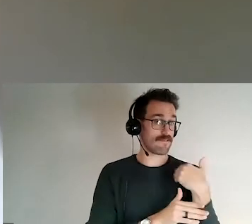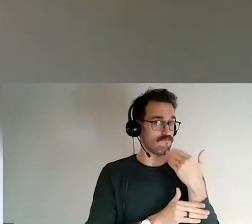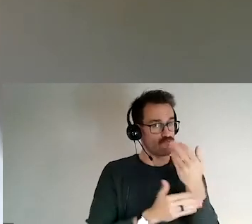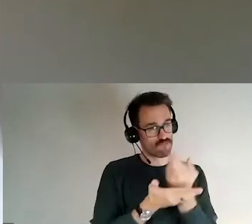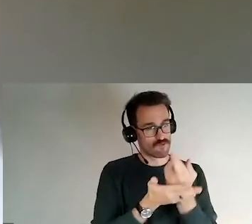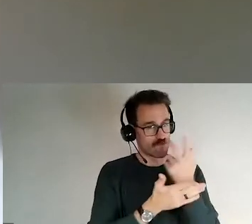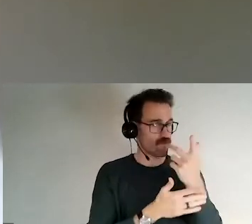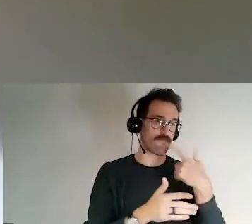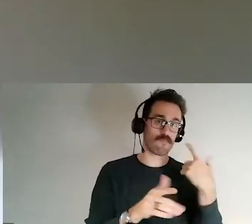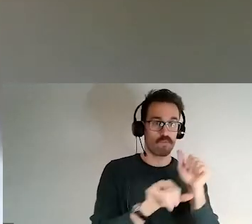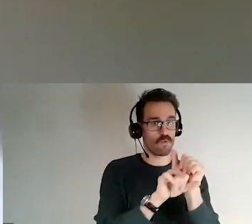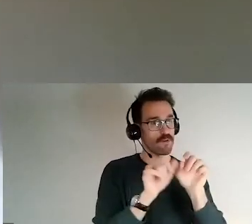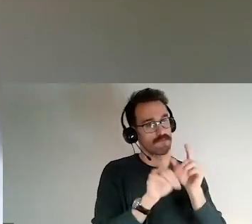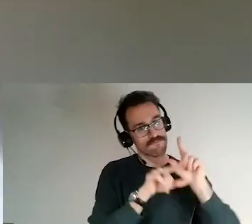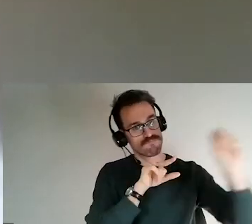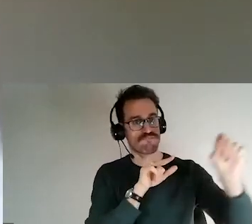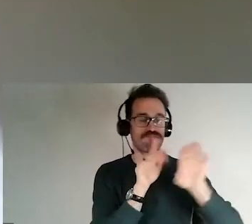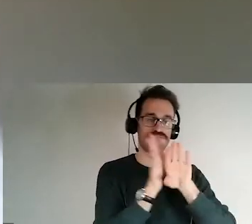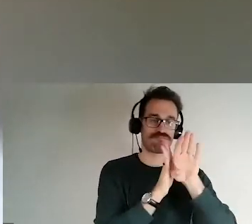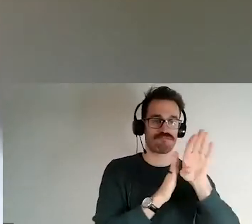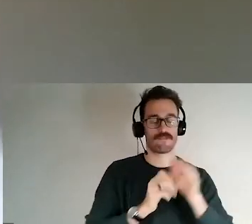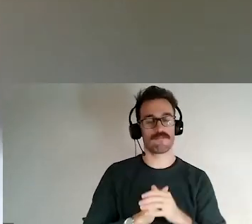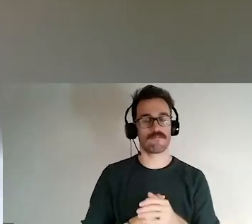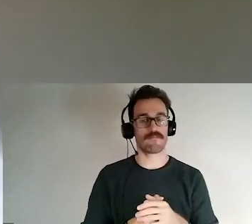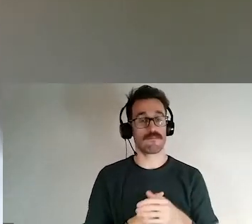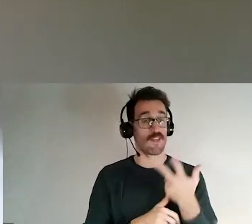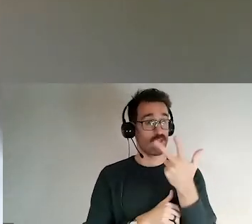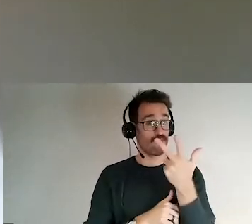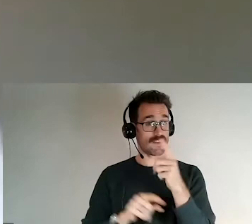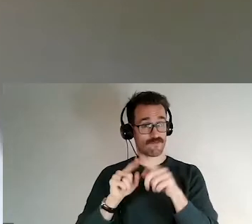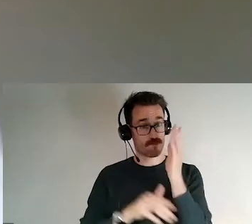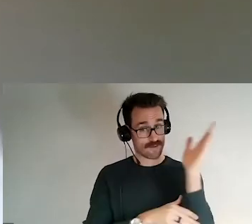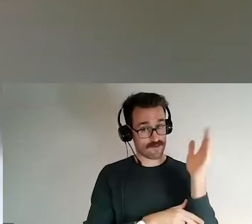We have three presenters for this session, in turn they will be Dr. Monique Gignac,